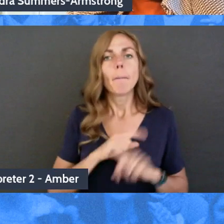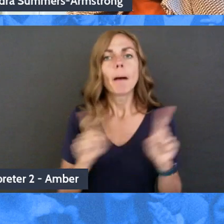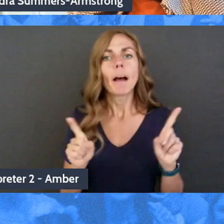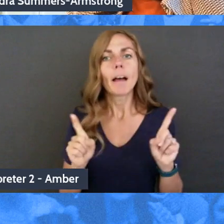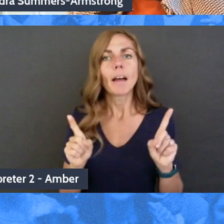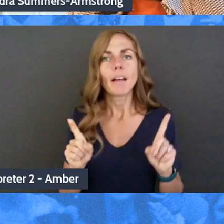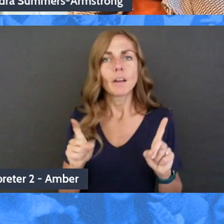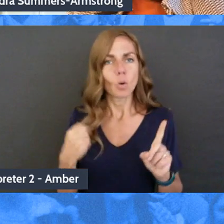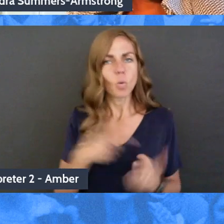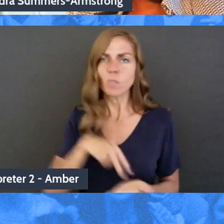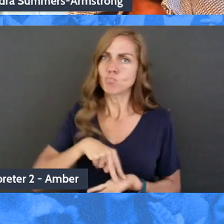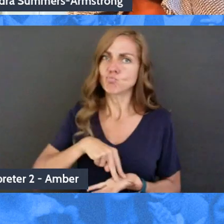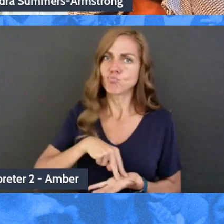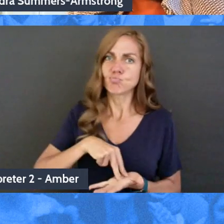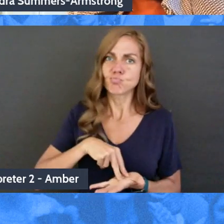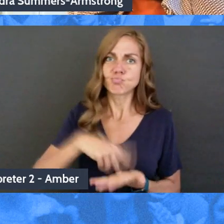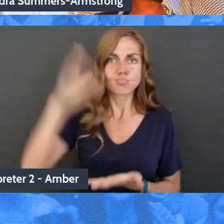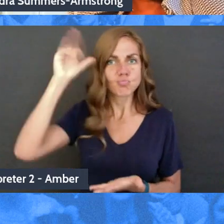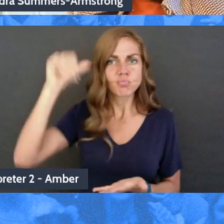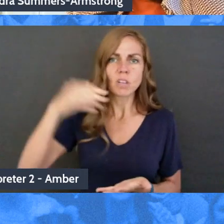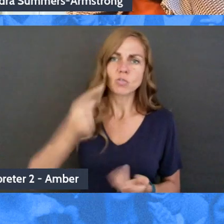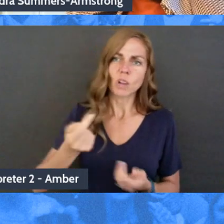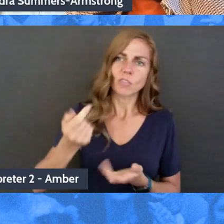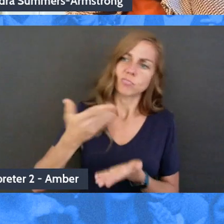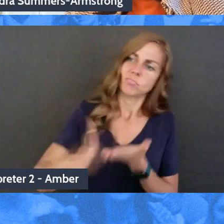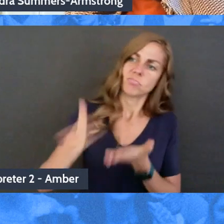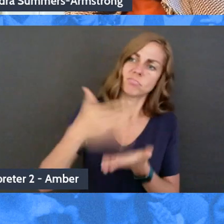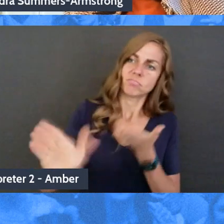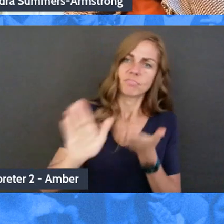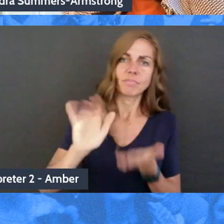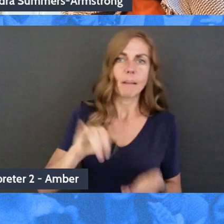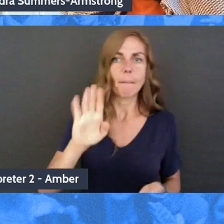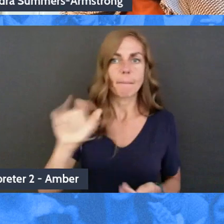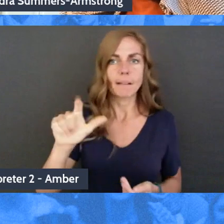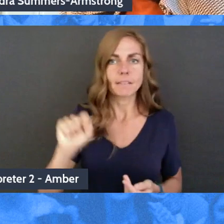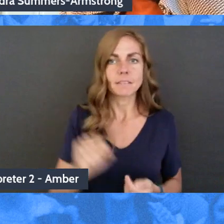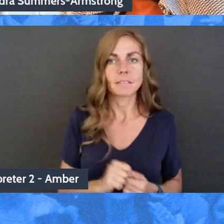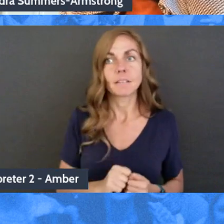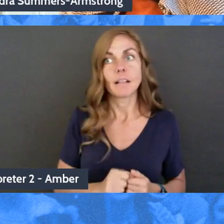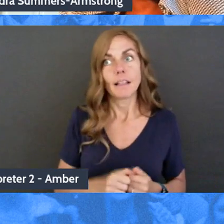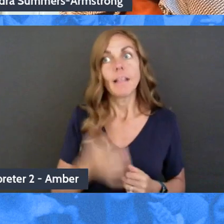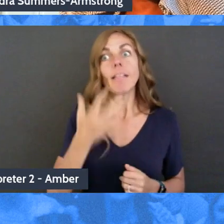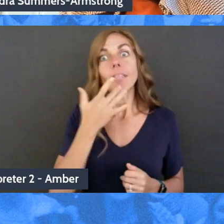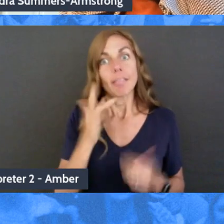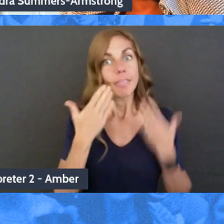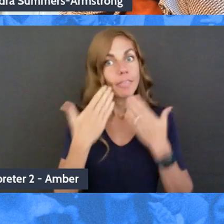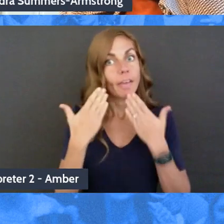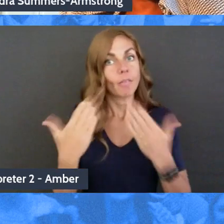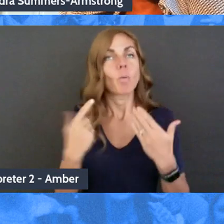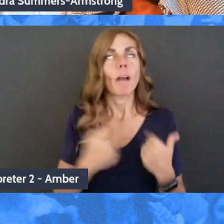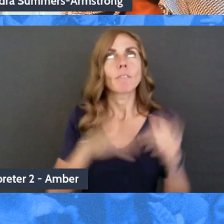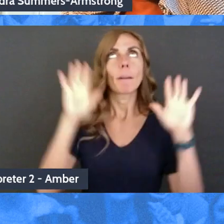in trying to reject these bills. Thankfully, we've got an amazing governor, Gretchen Whitmer